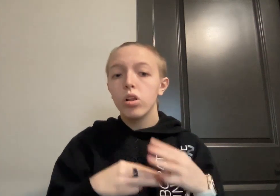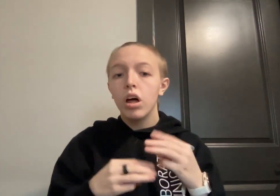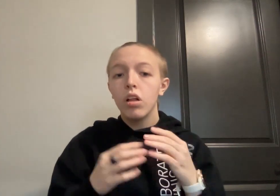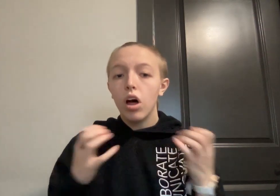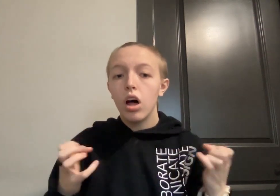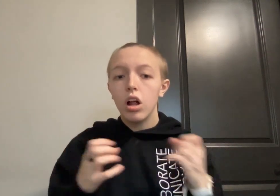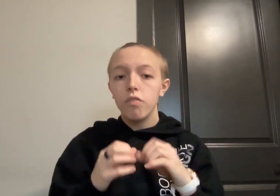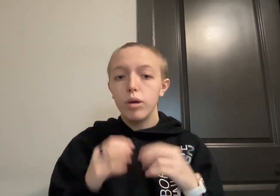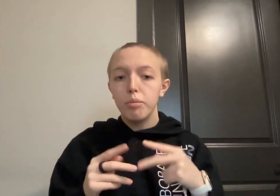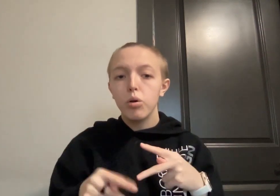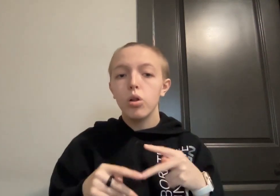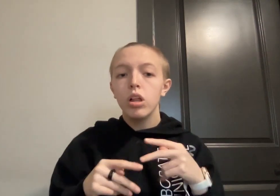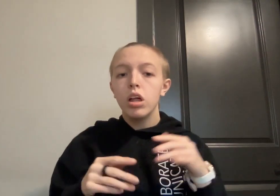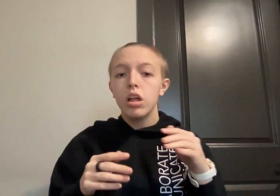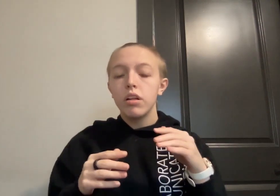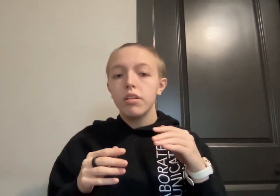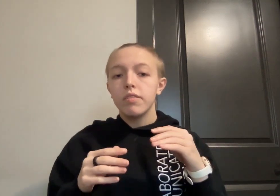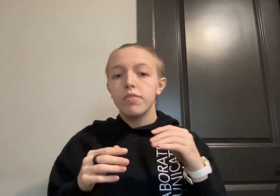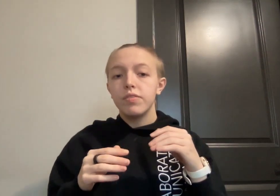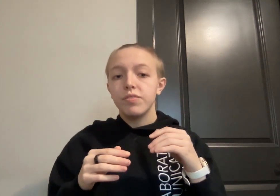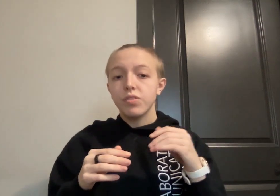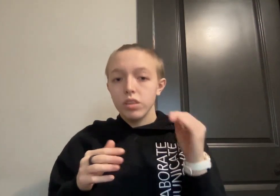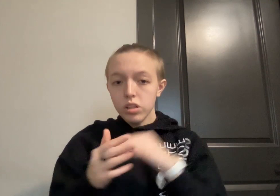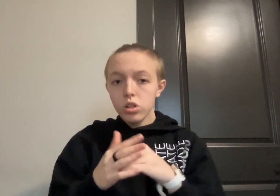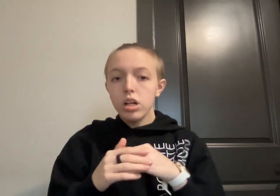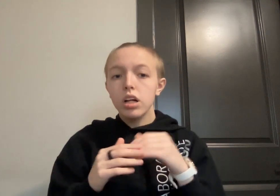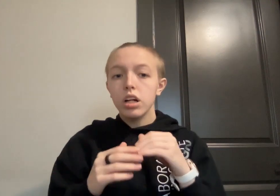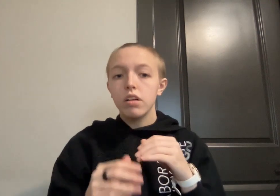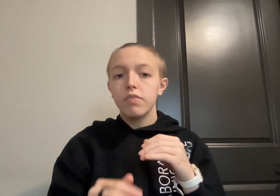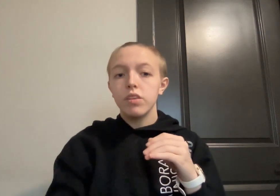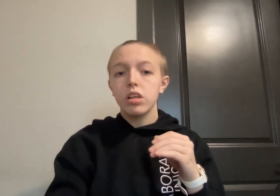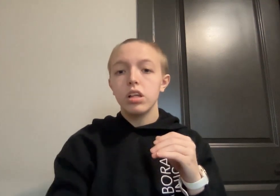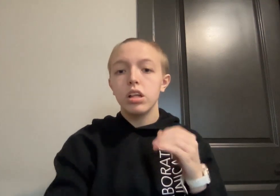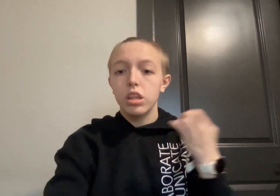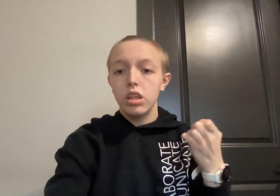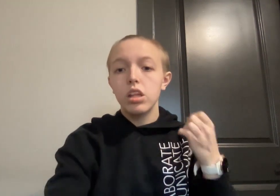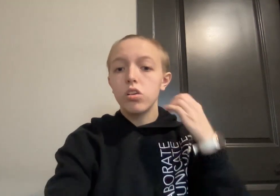A lot Of people, including the creators